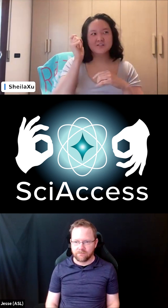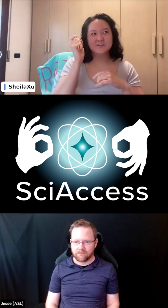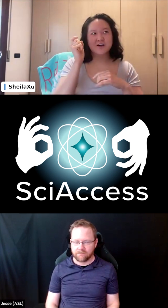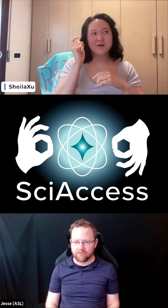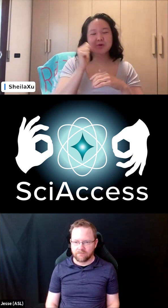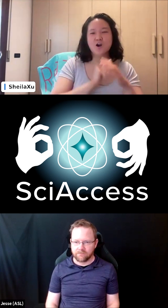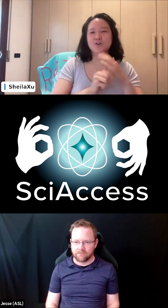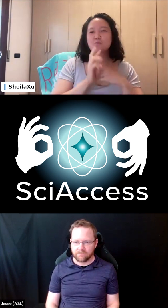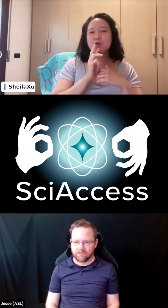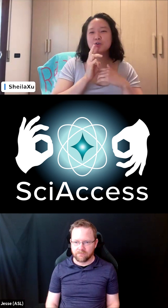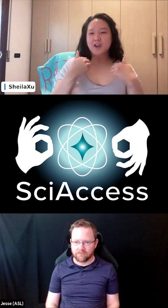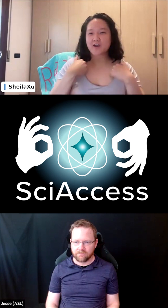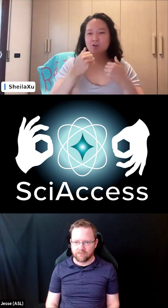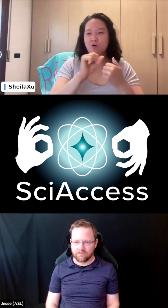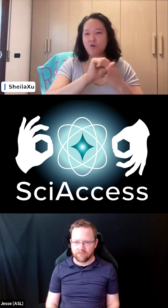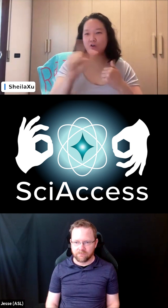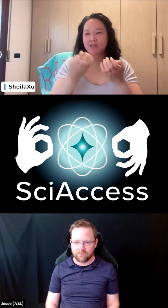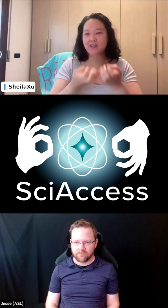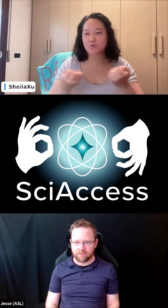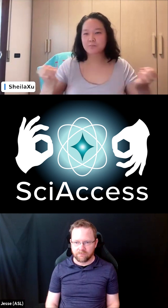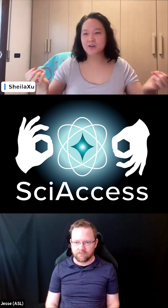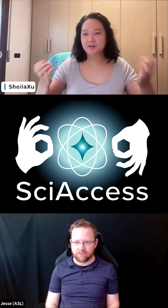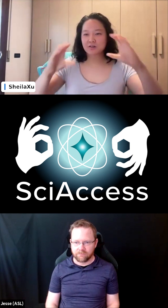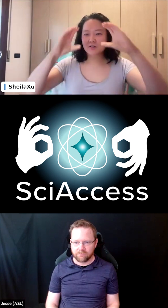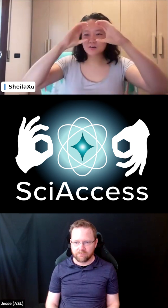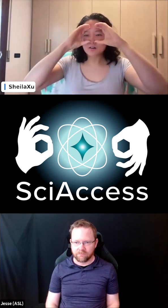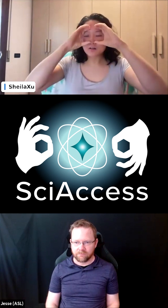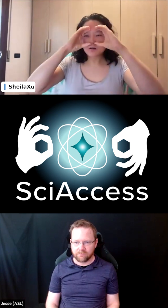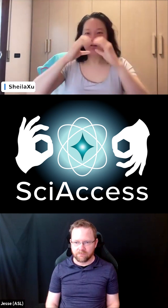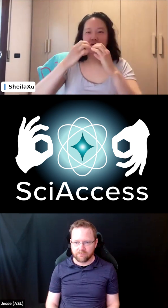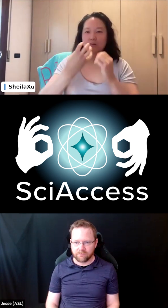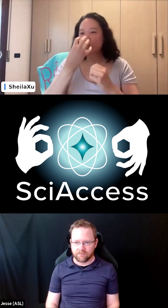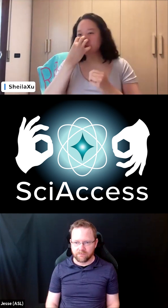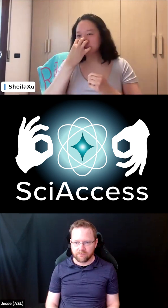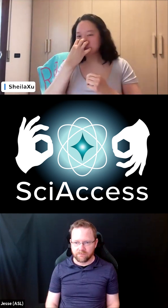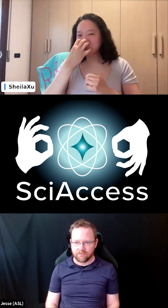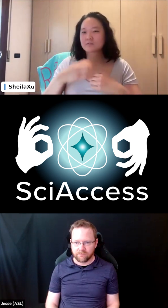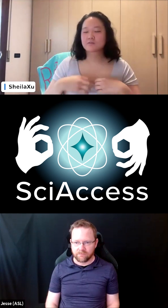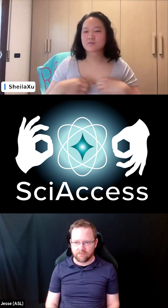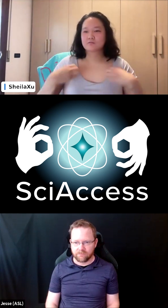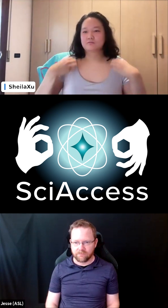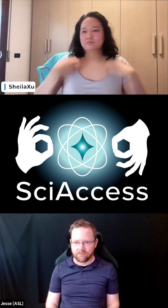Underwater we had all the equipment. We had the oxygen masks and all of our big bulky suit